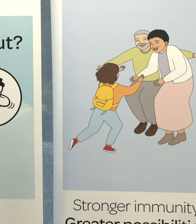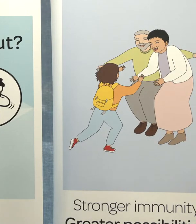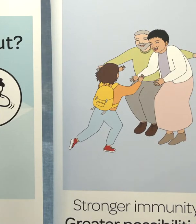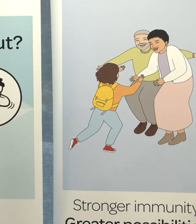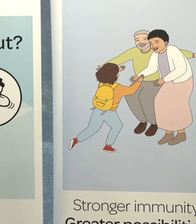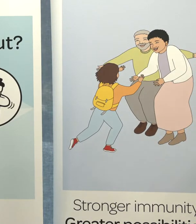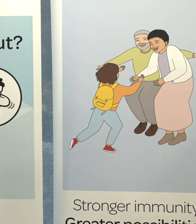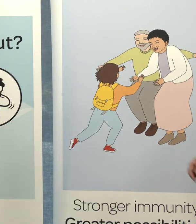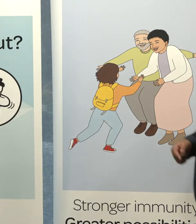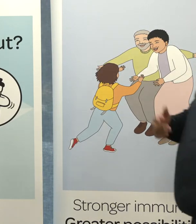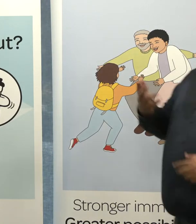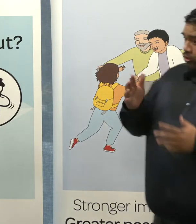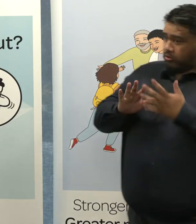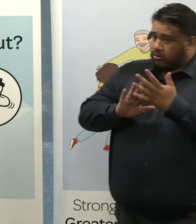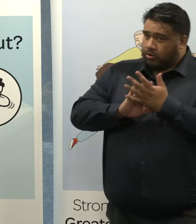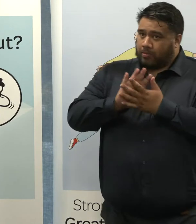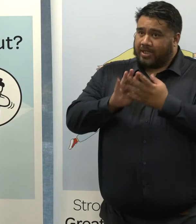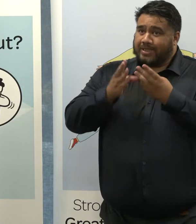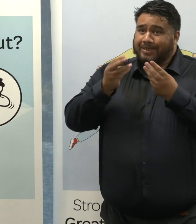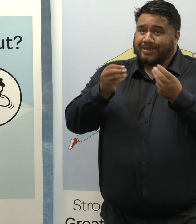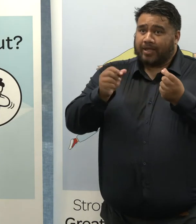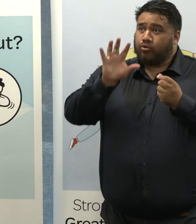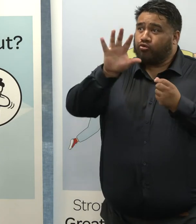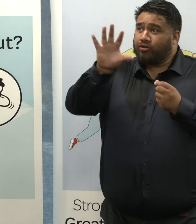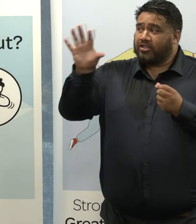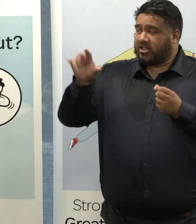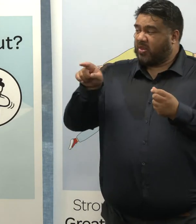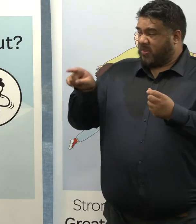going up or going down. So in more regions